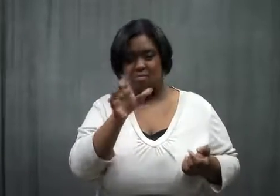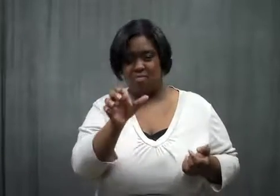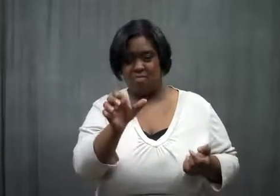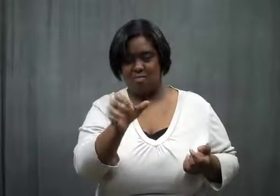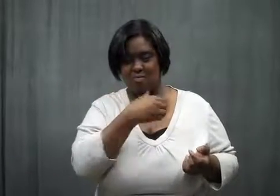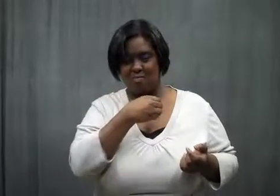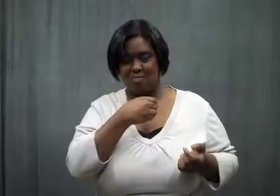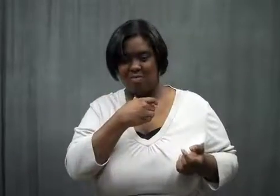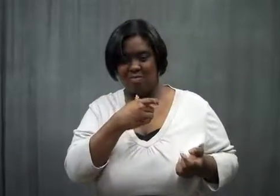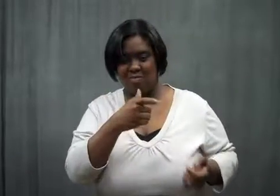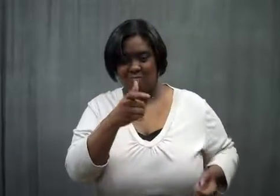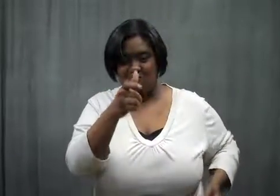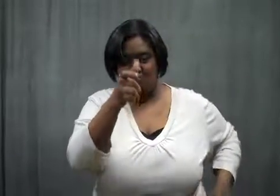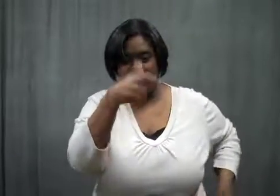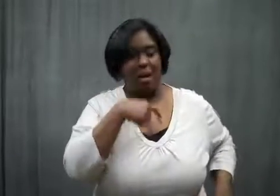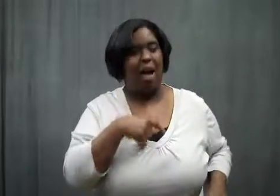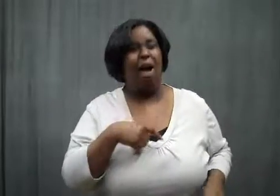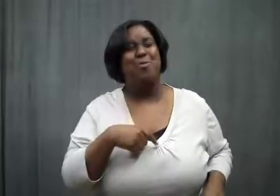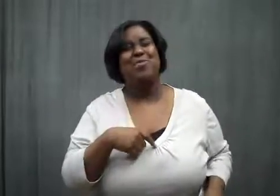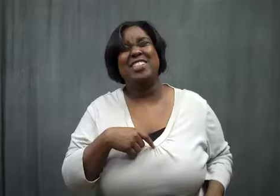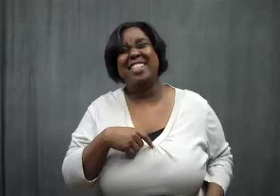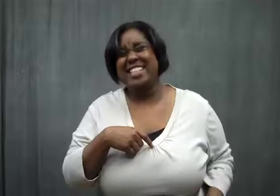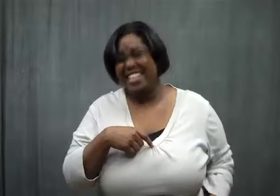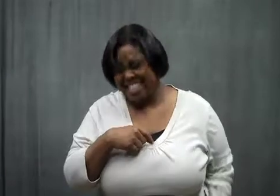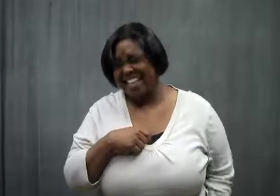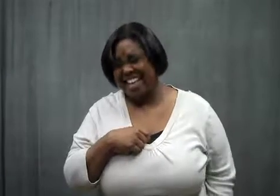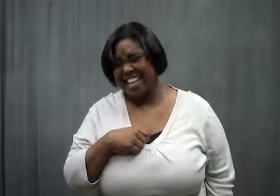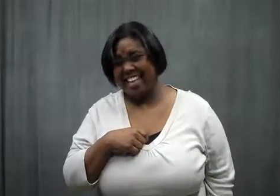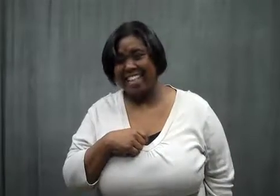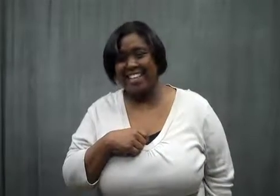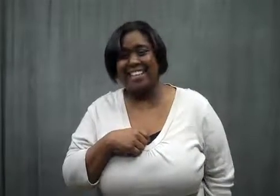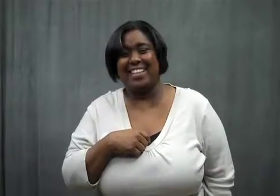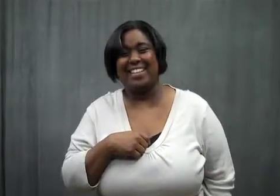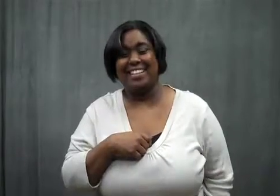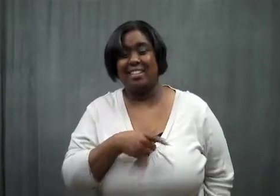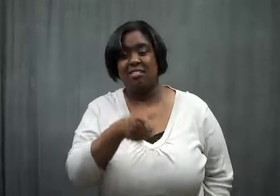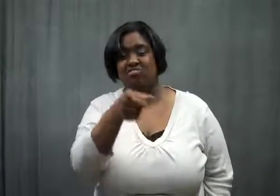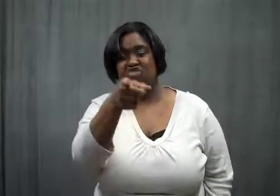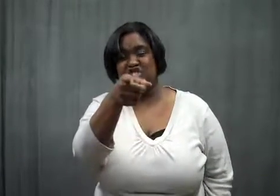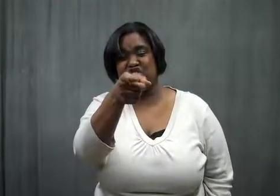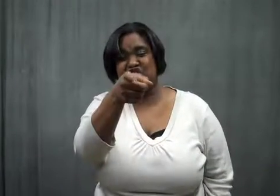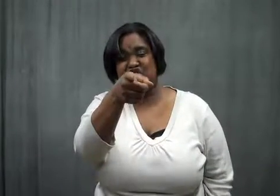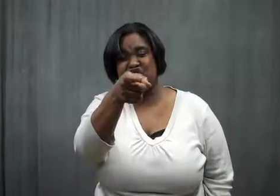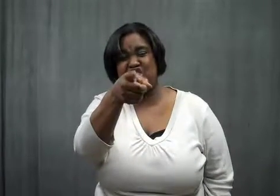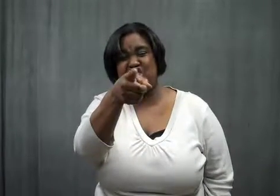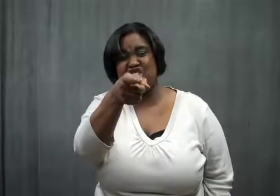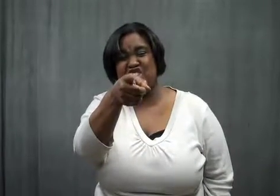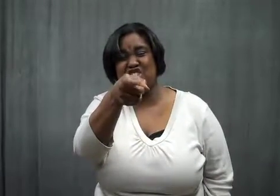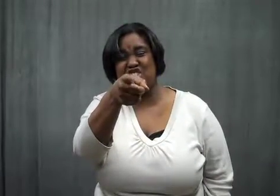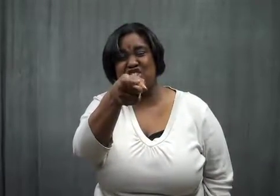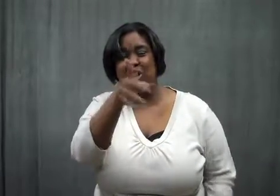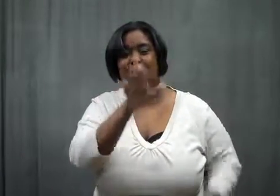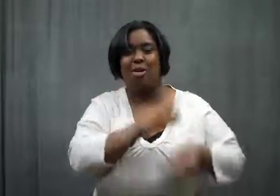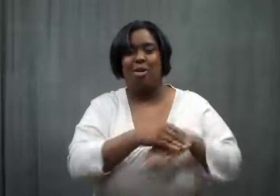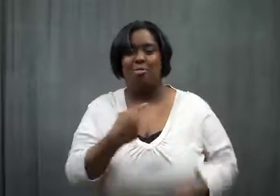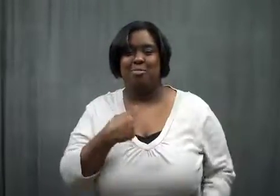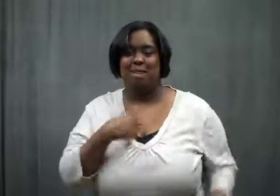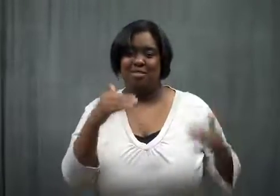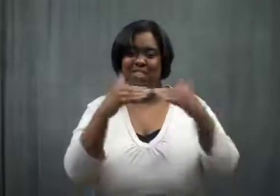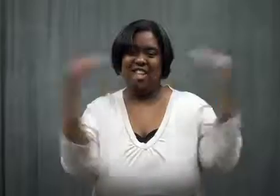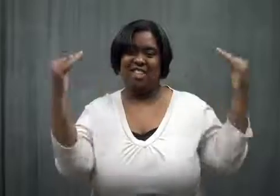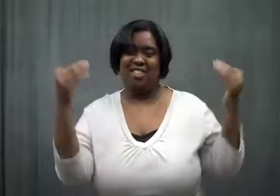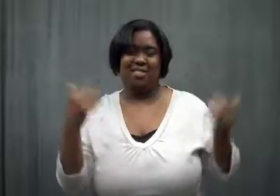I thought, "Oh, no!" She started squirting me with it to get even.